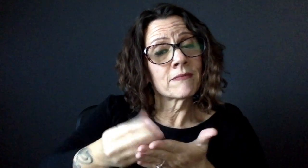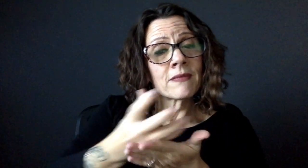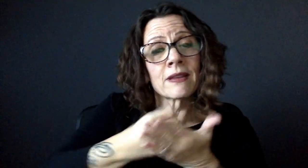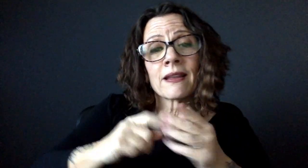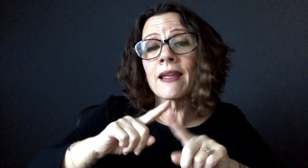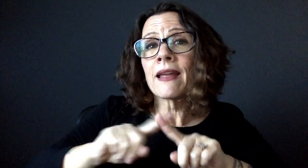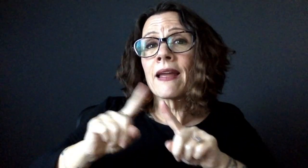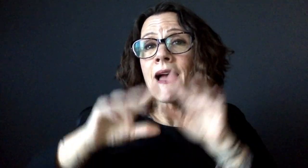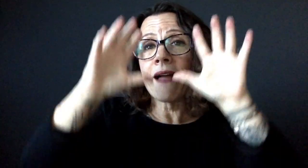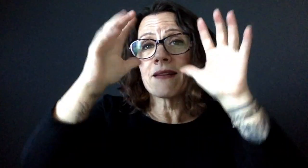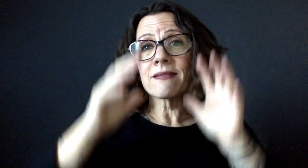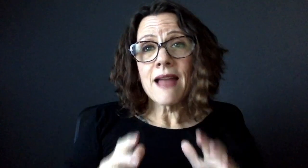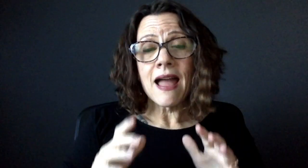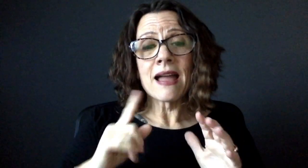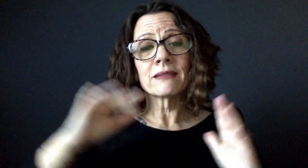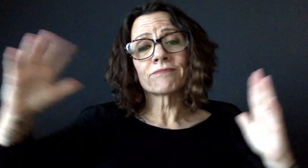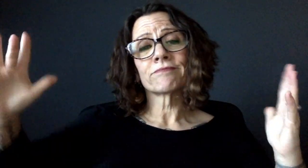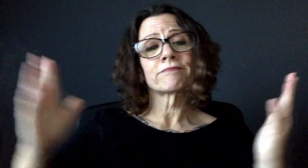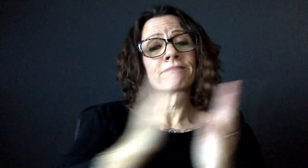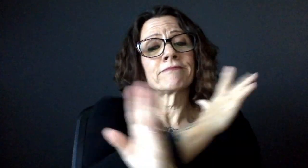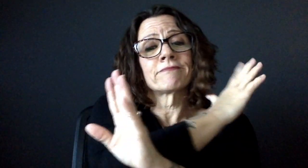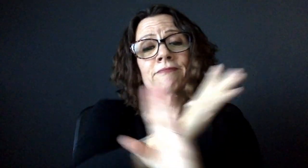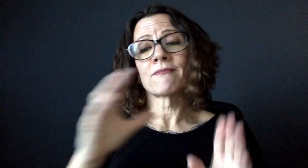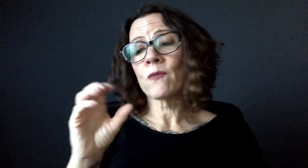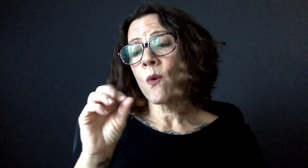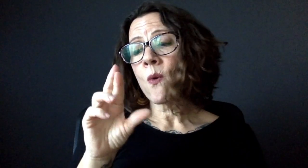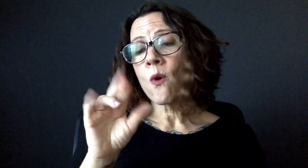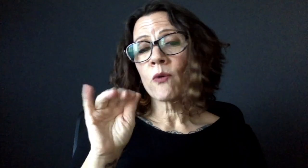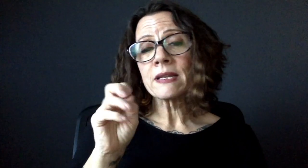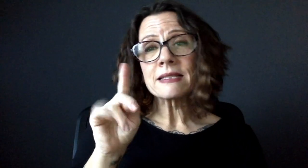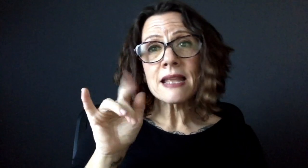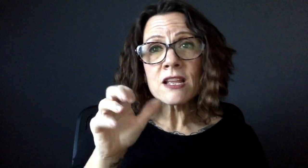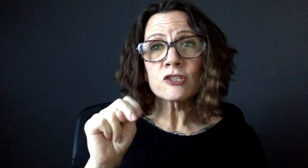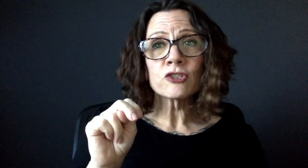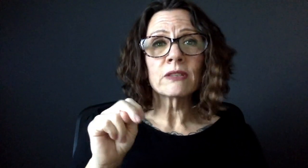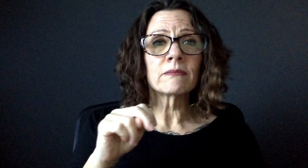mixed class, across the orientation spectrum -